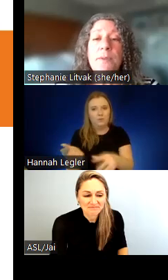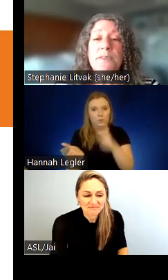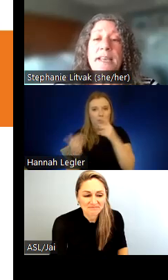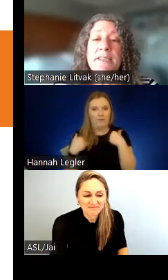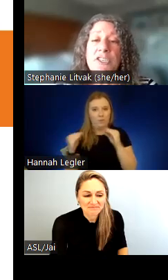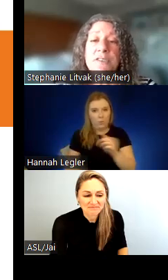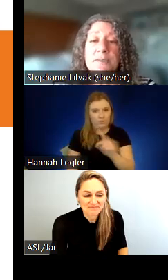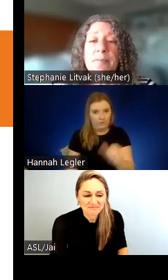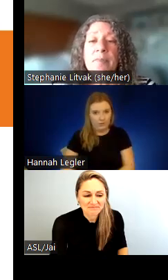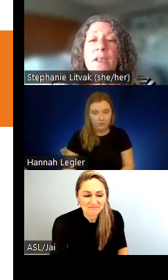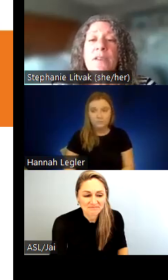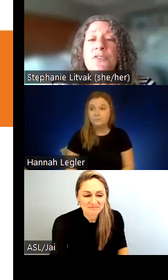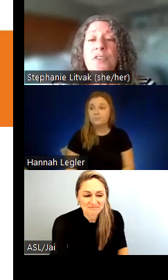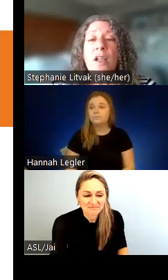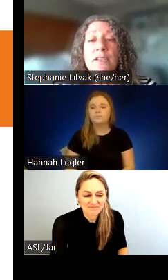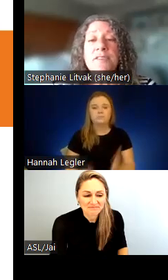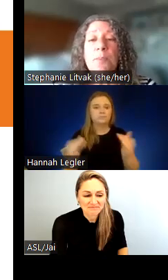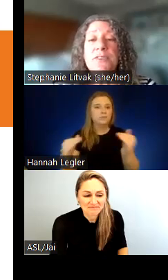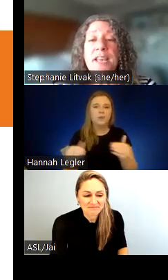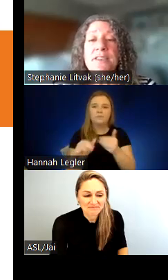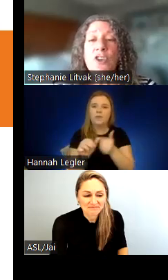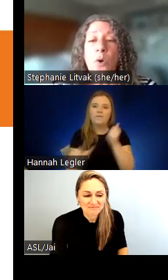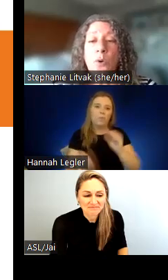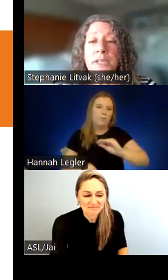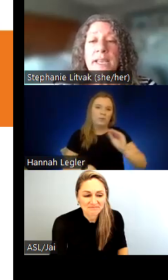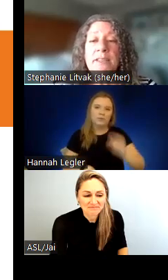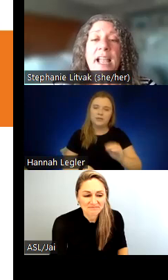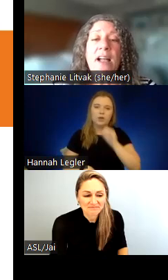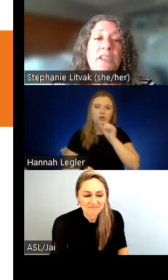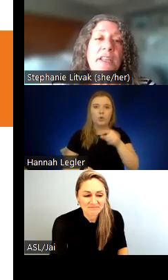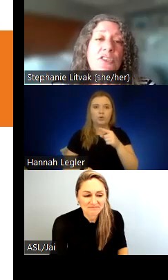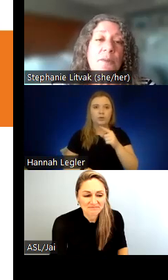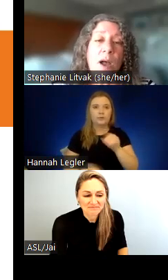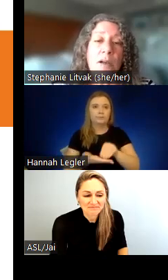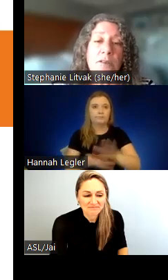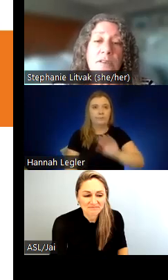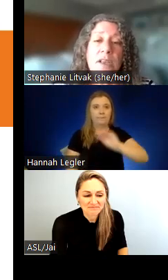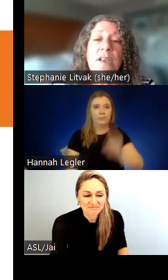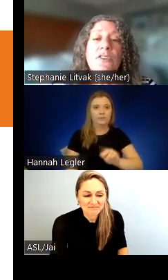Avoid percentages. Do not list a percentage only in the calculation box.